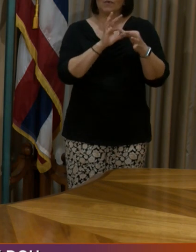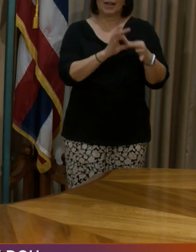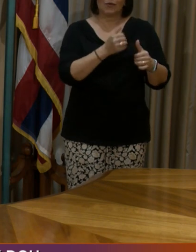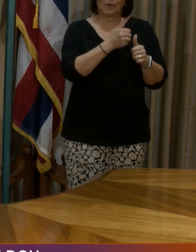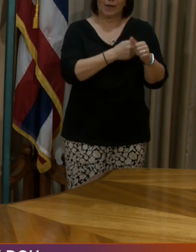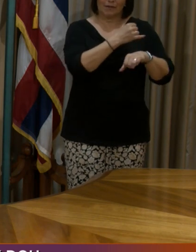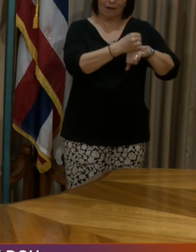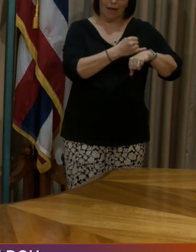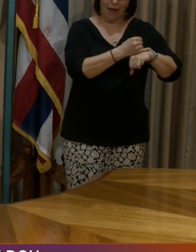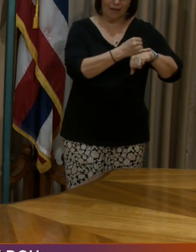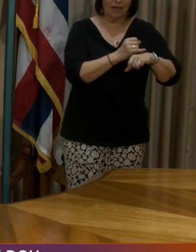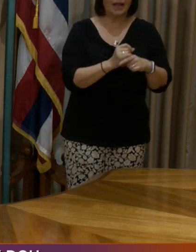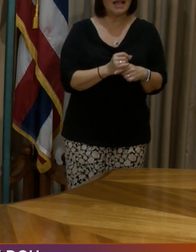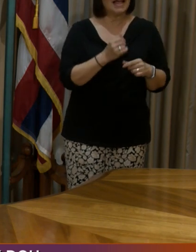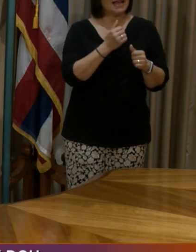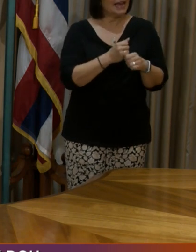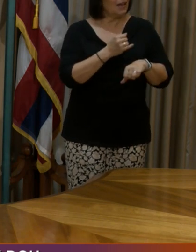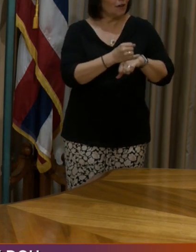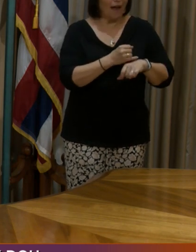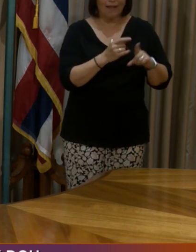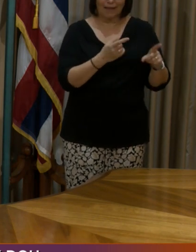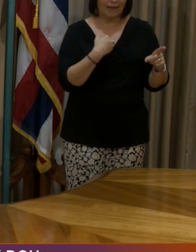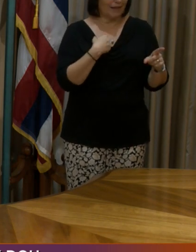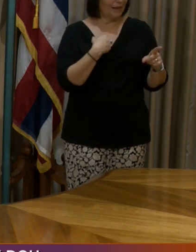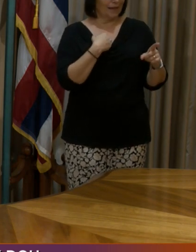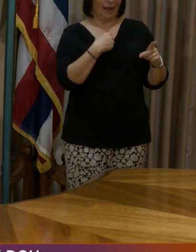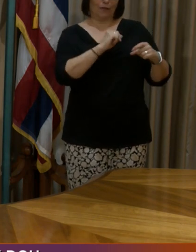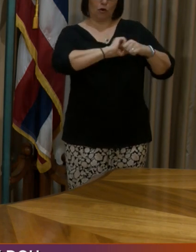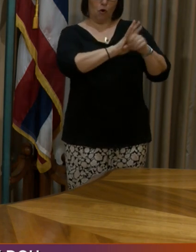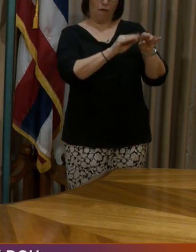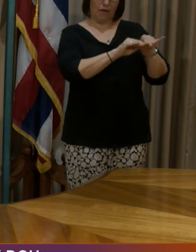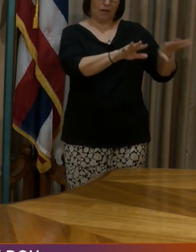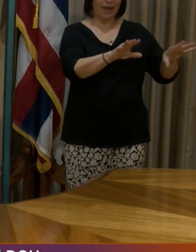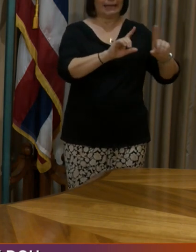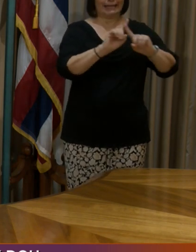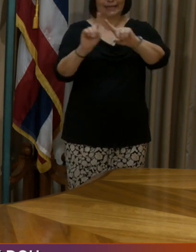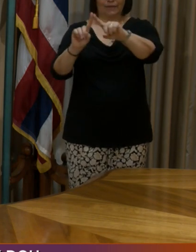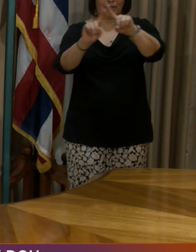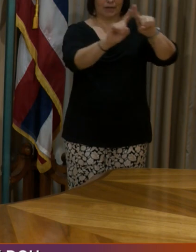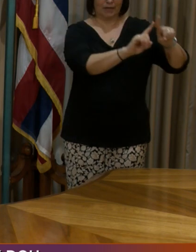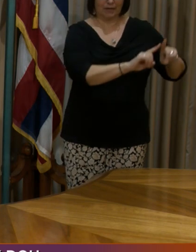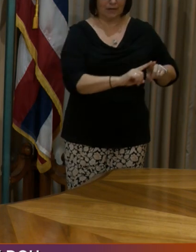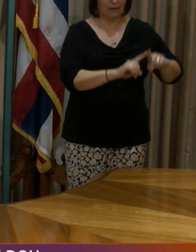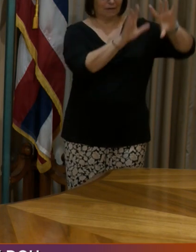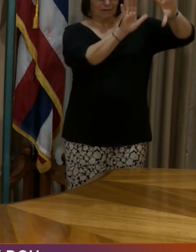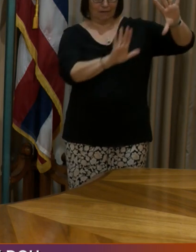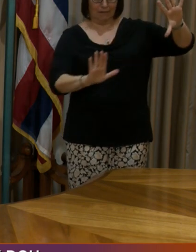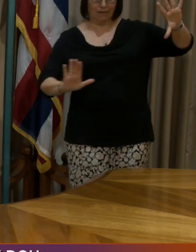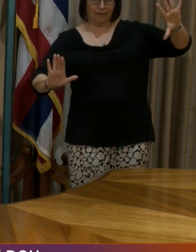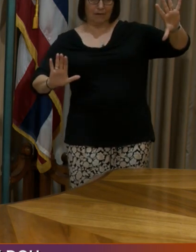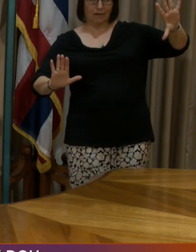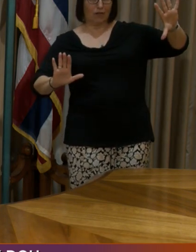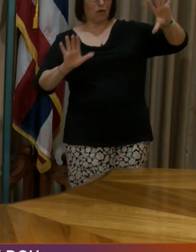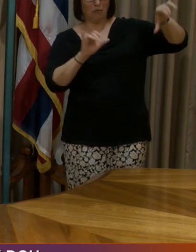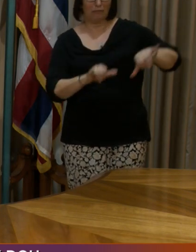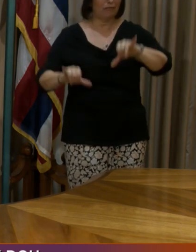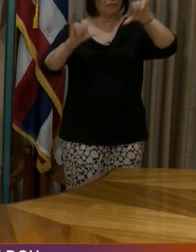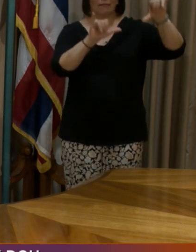WE DID THINK IT WAS IMPORTANT TO MAKE THIS ISLAND SPECIFIC GUIDANCE AS EACH ISLAND EXPERIENCES DIFFERENT PATTERNS OF DISEASE TRANSMISSION. SO THE METRICS WILL BE SHARED ON